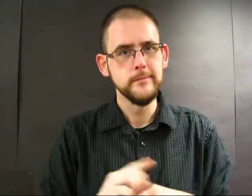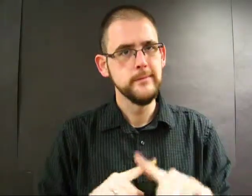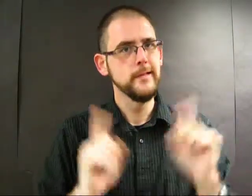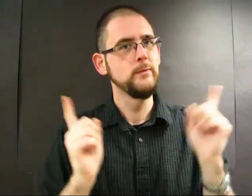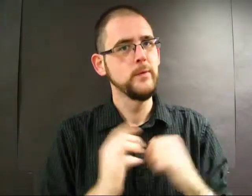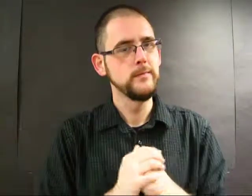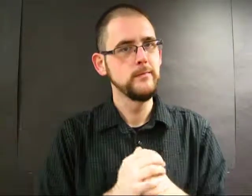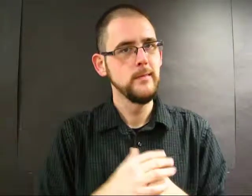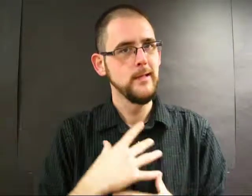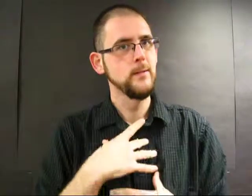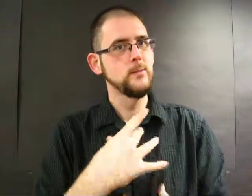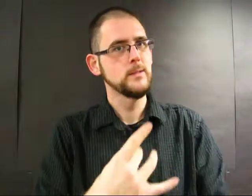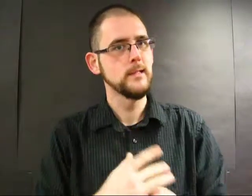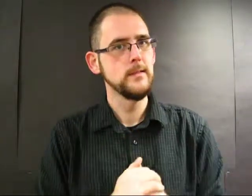It's different and interesting!